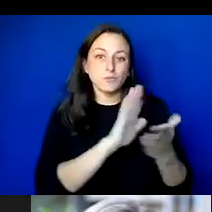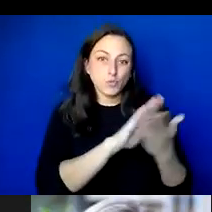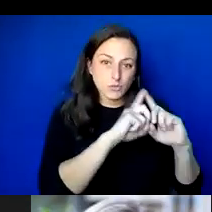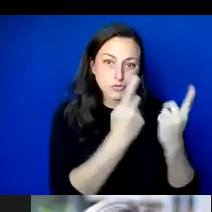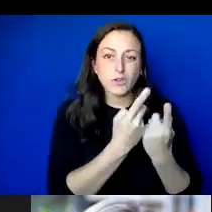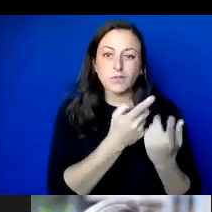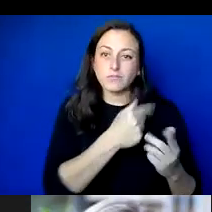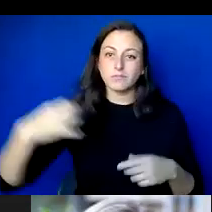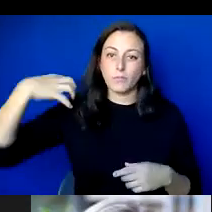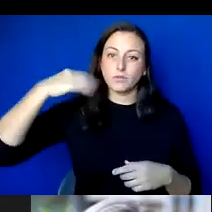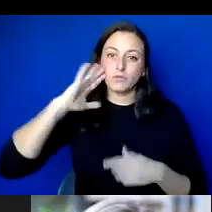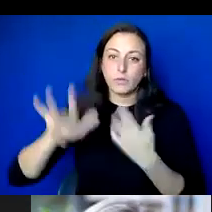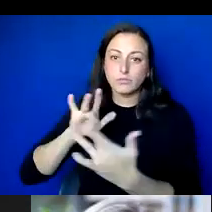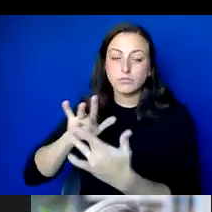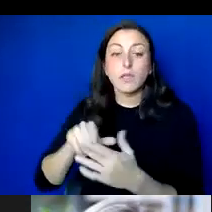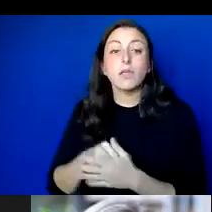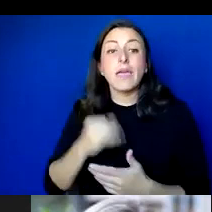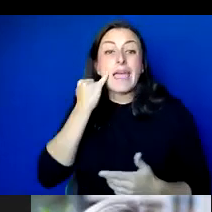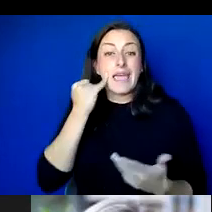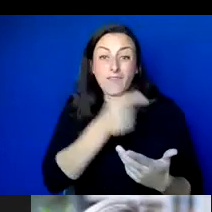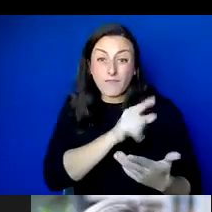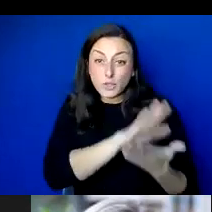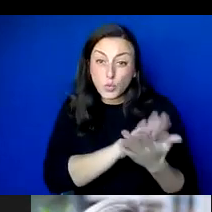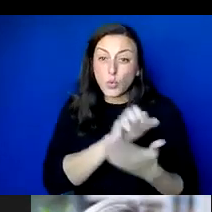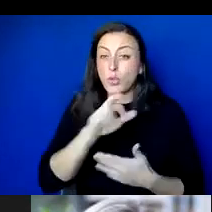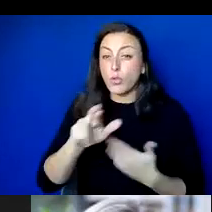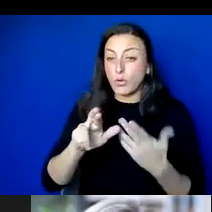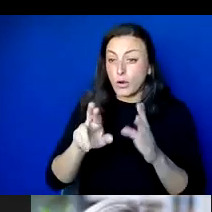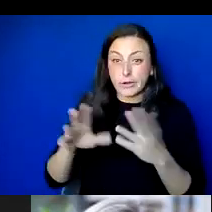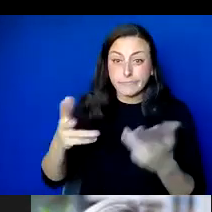those who have not already partnered with a provider to vaccinate staff should contact their